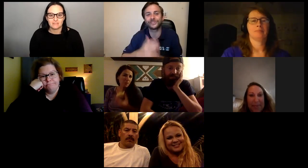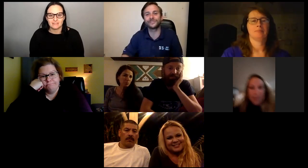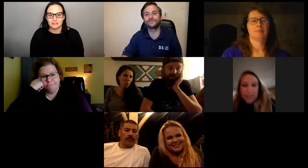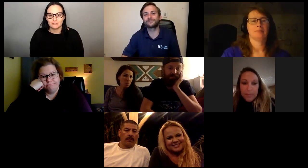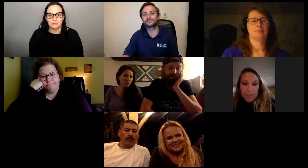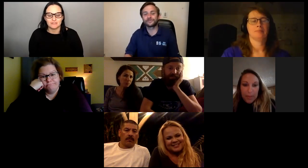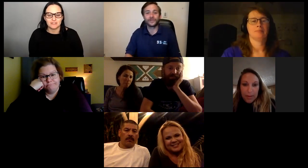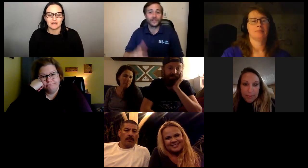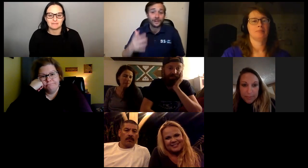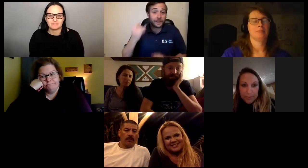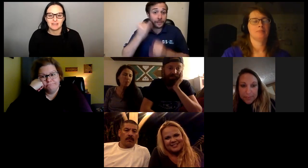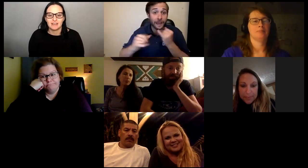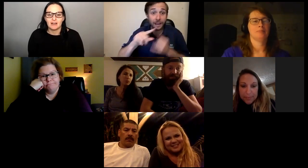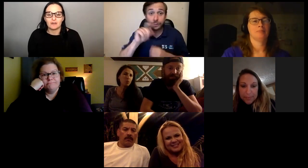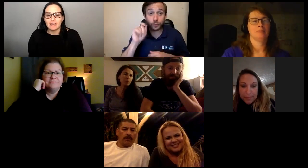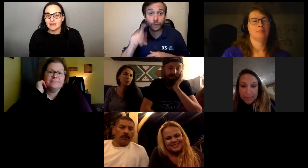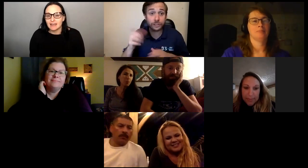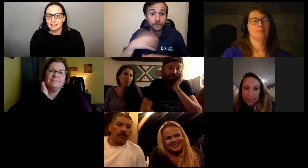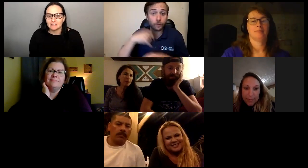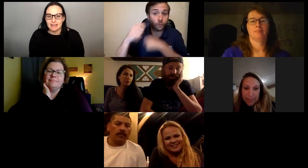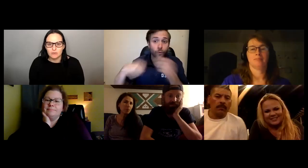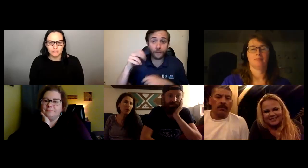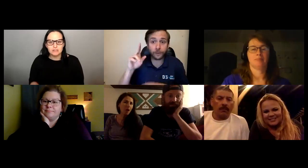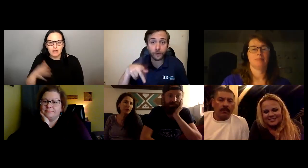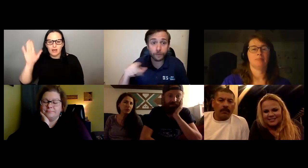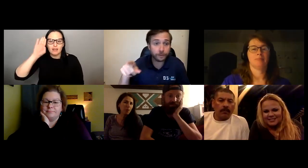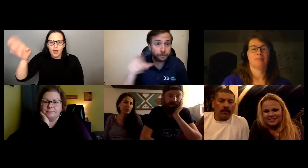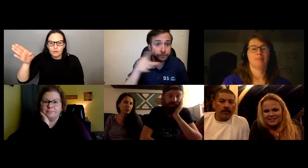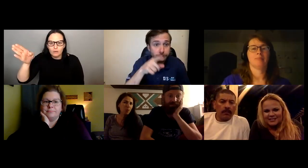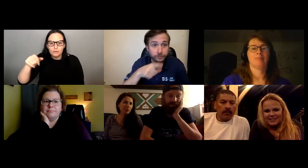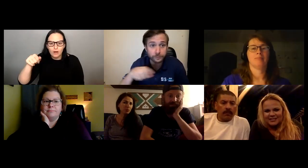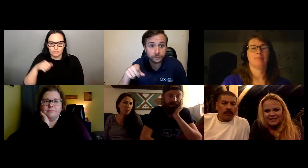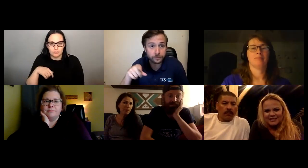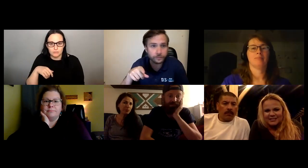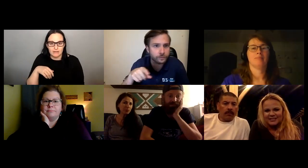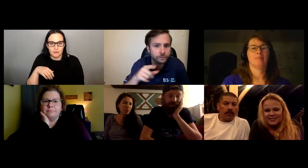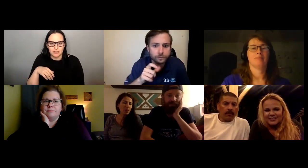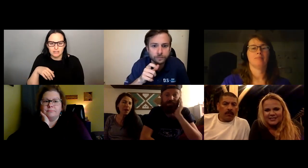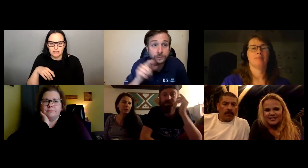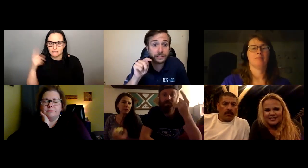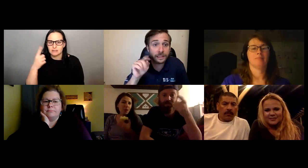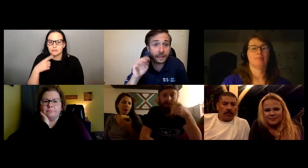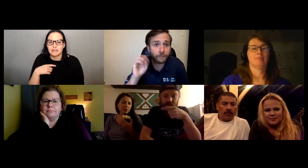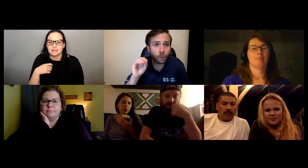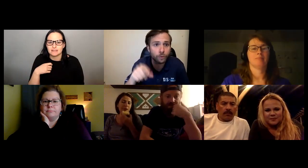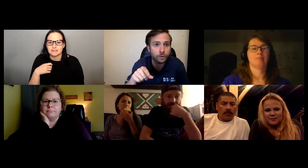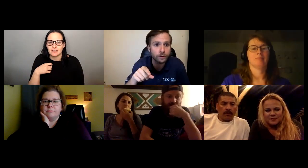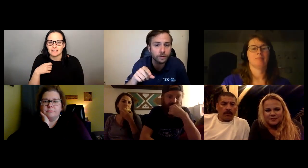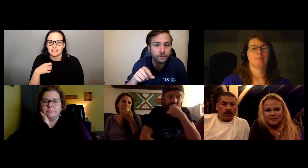thank you so much for sharing hello any last questions oh do we have a question who said this